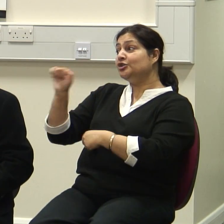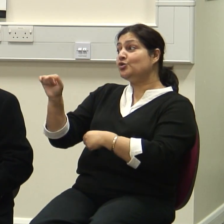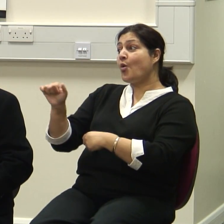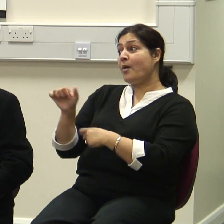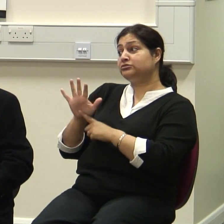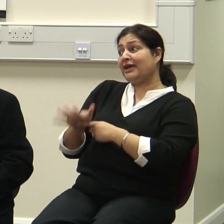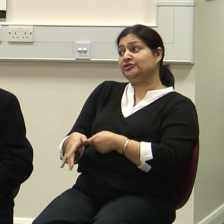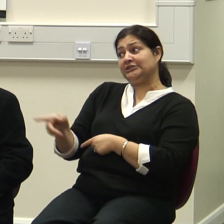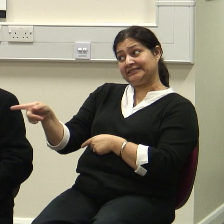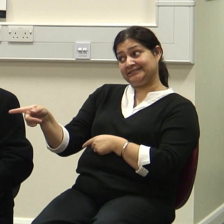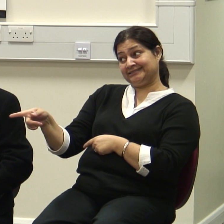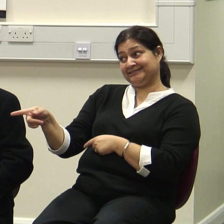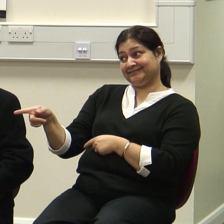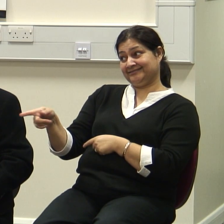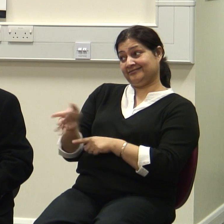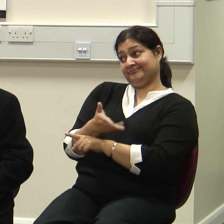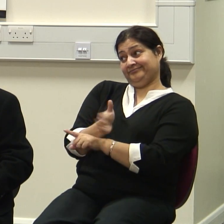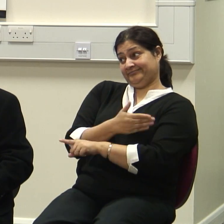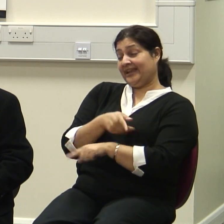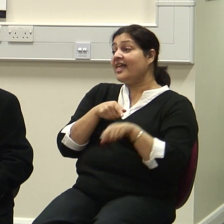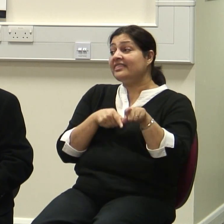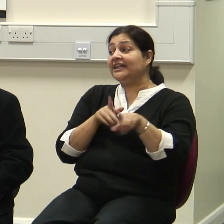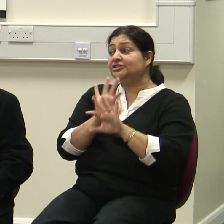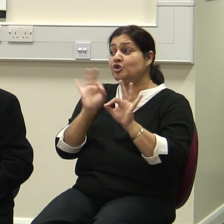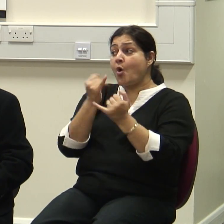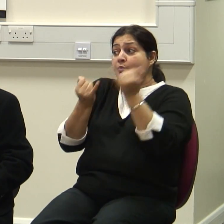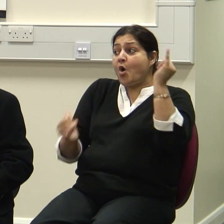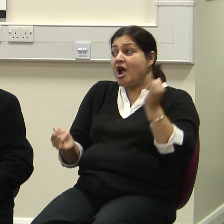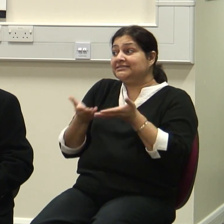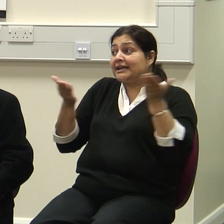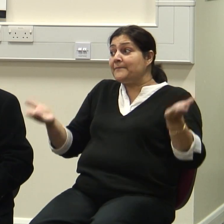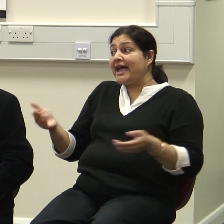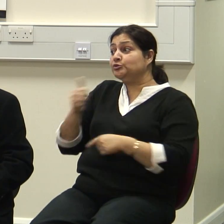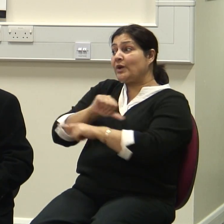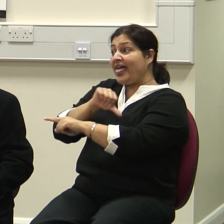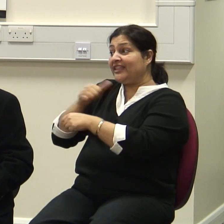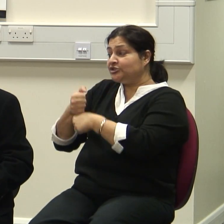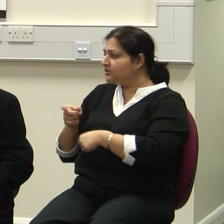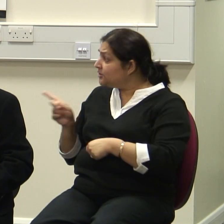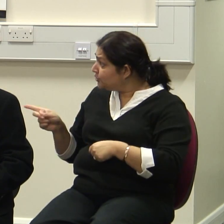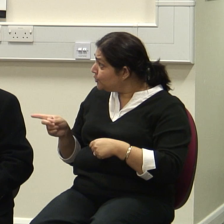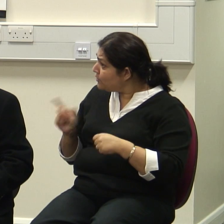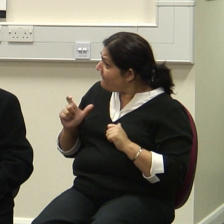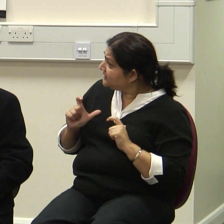thing. it is no more coercive than the catholic church, or the Jewish synagogue. You're quite comfortable about your relationship with scientology then?